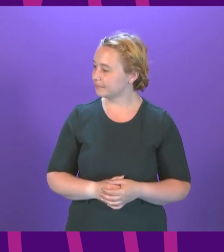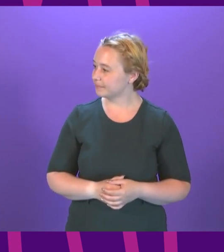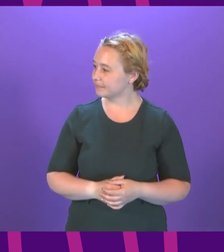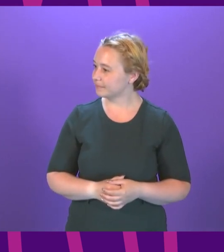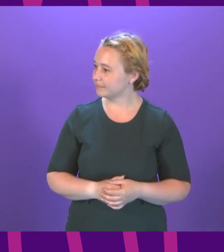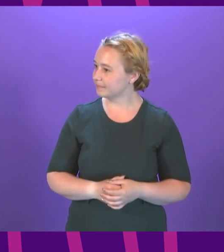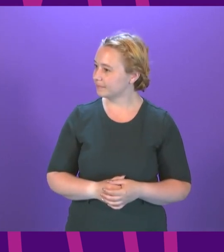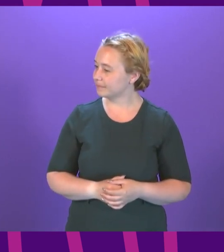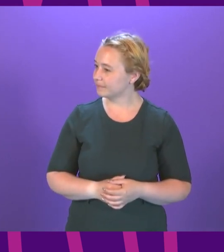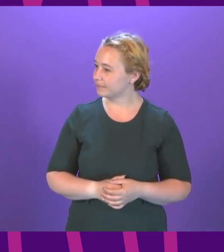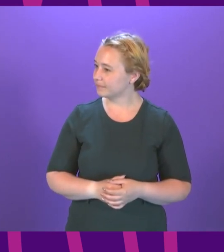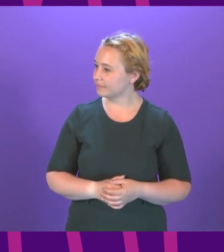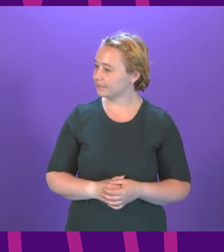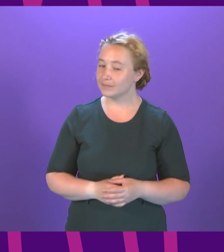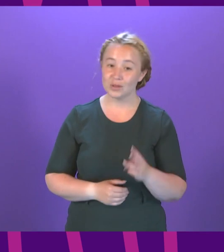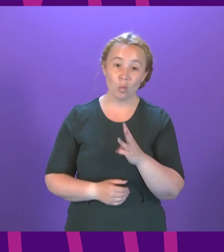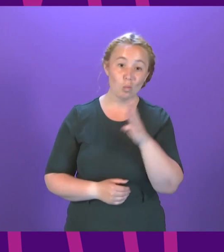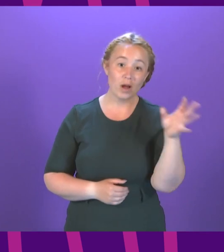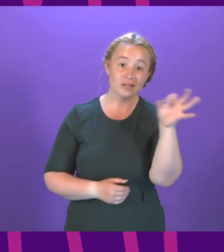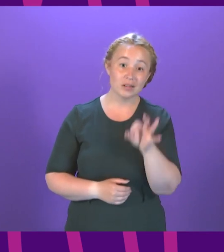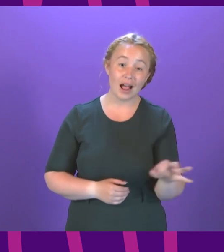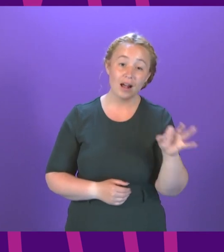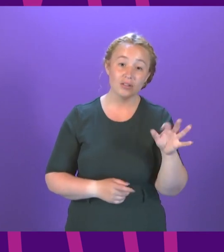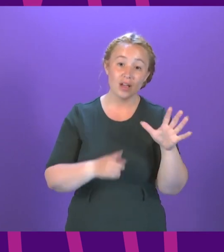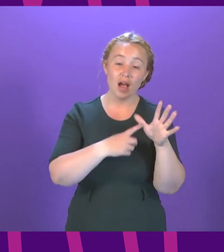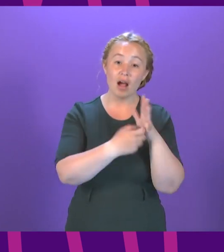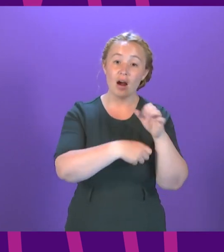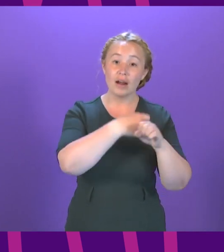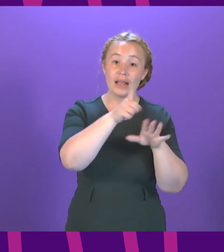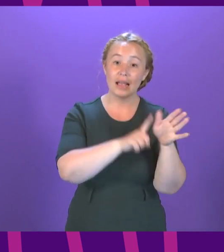The ferries to the Western Isles and the Argyll islands are at one third of capacity.